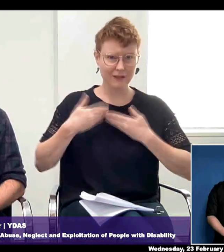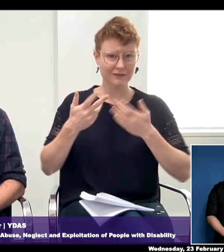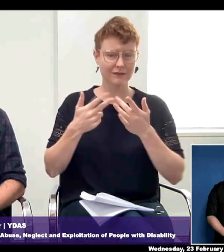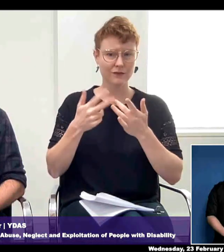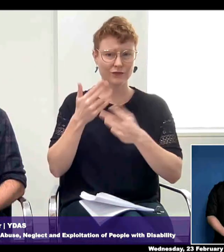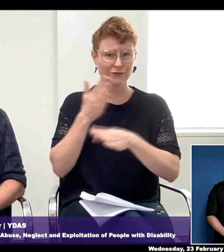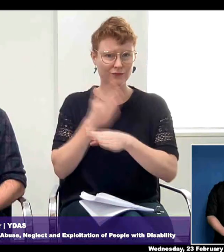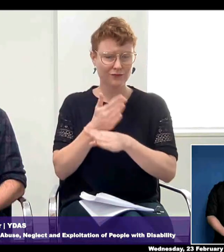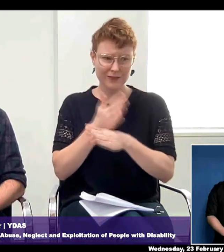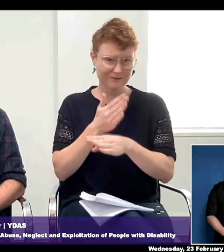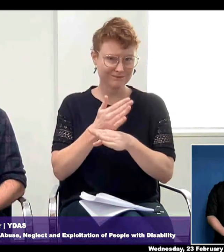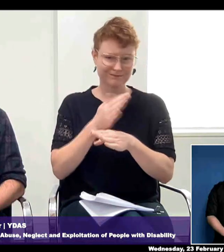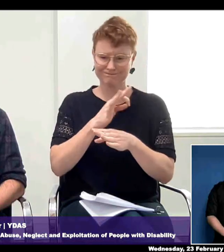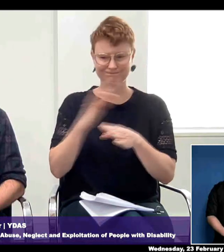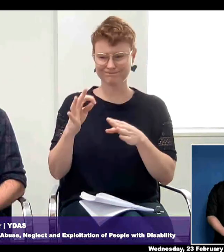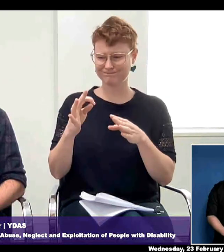And this wasn't just the one situation.